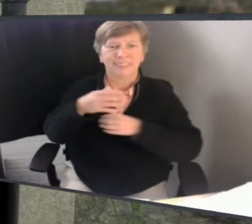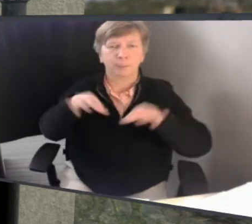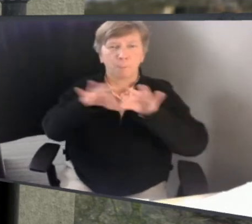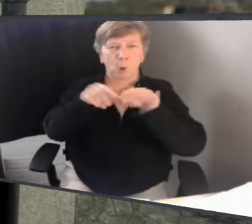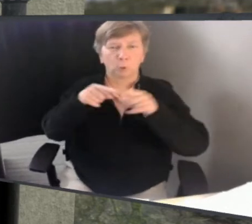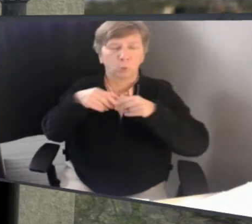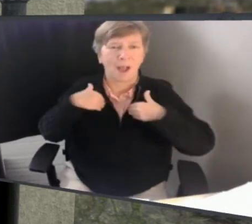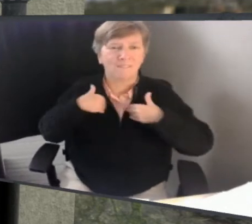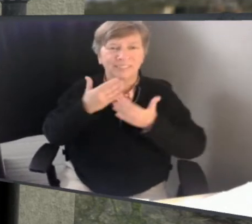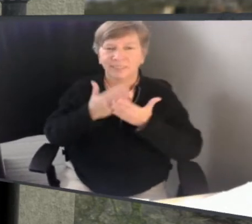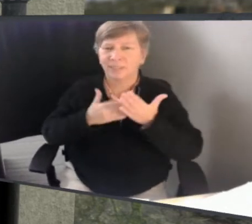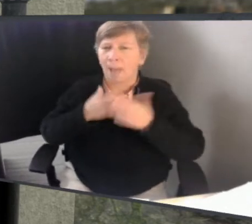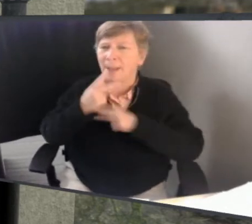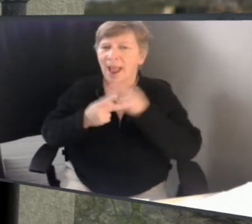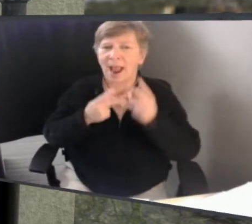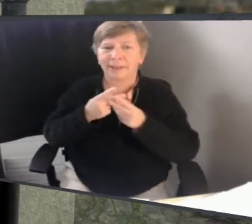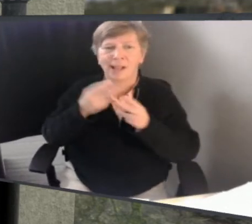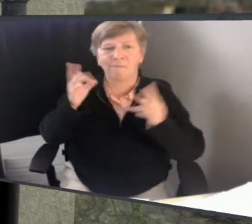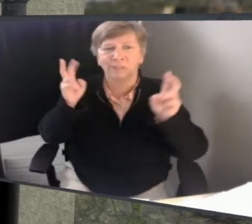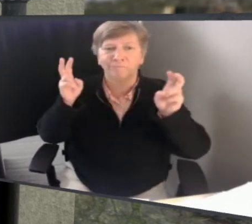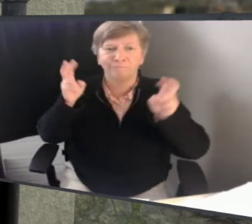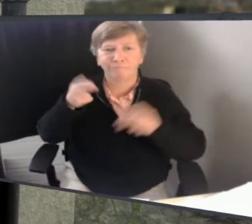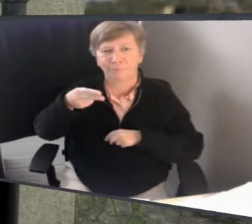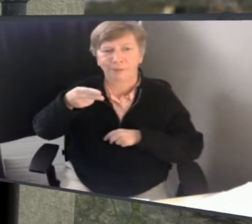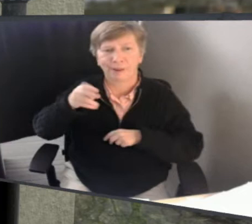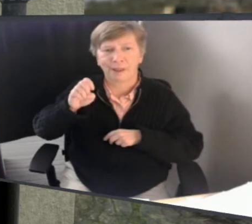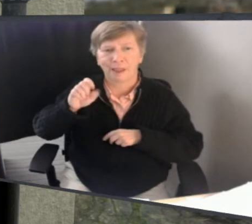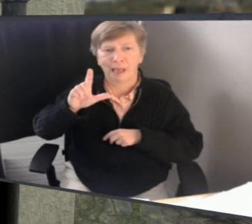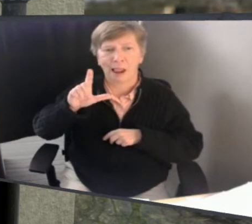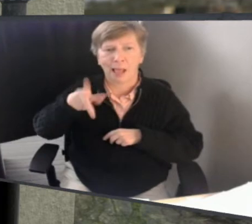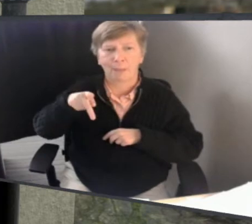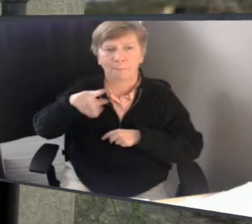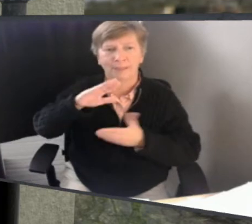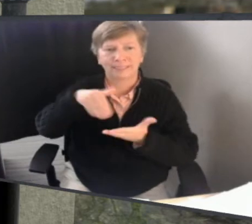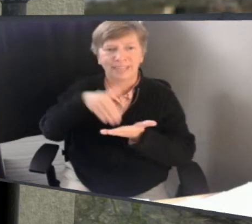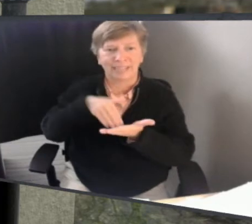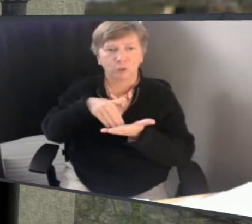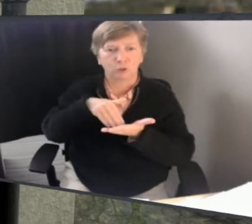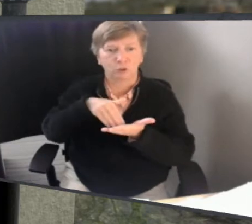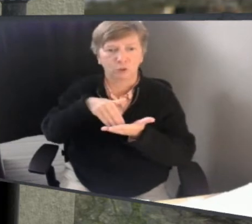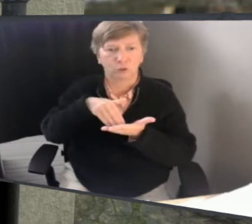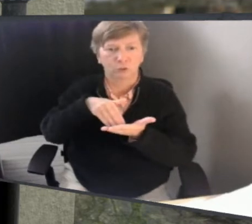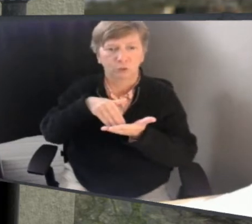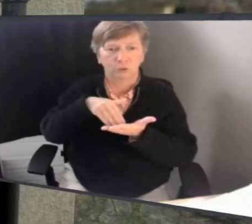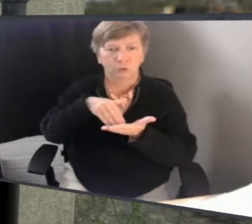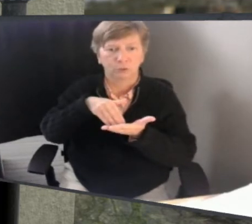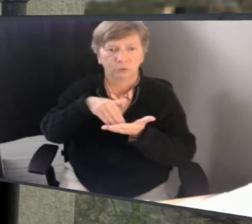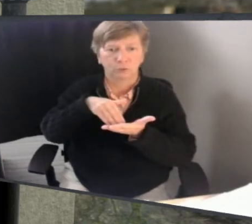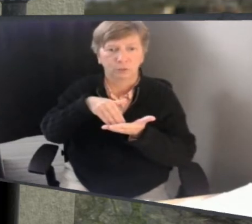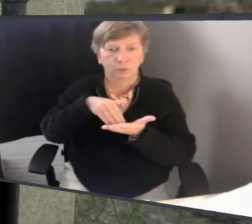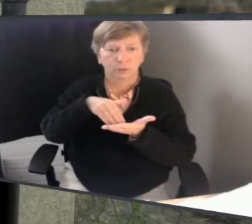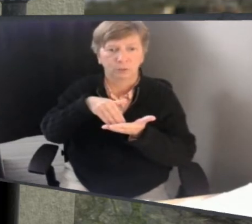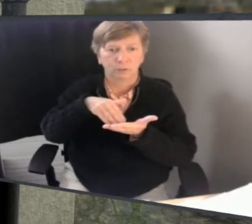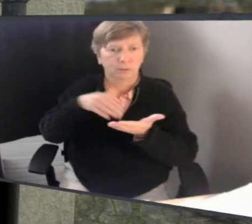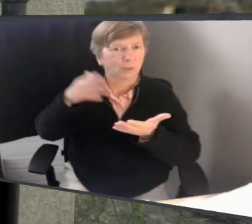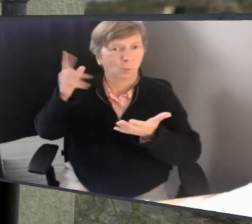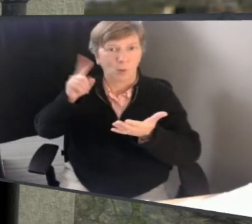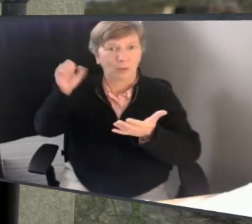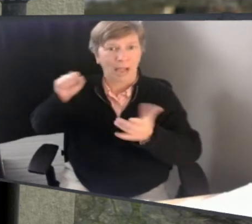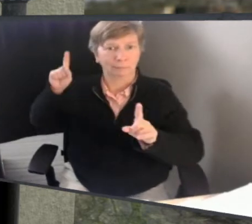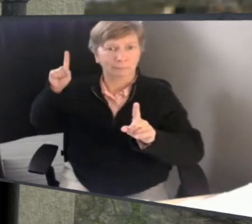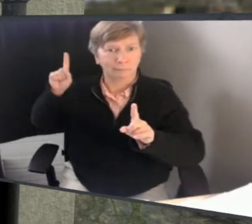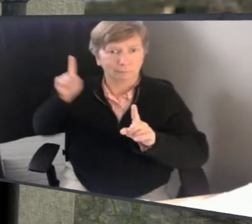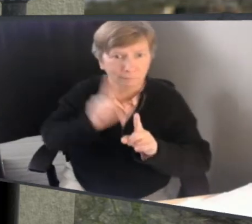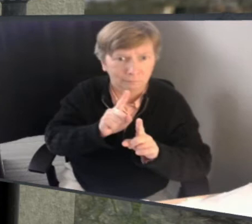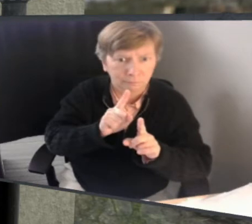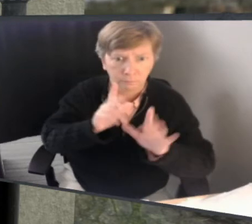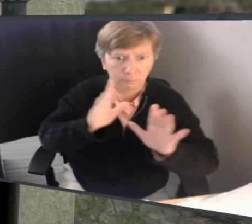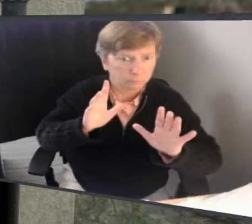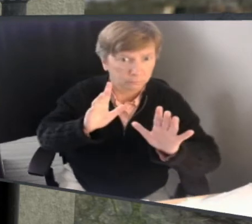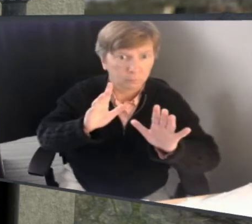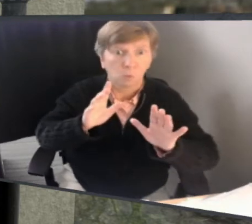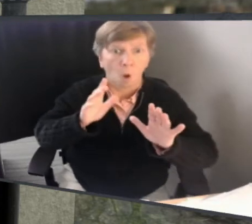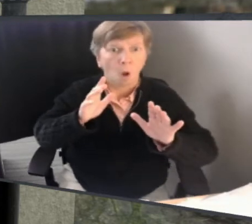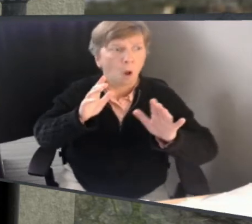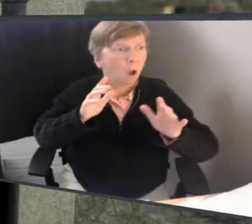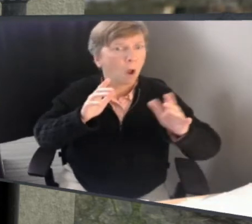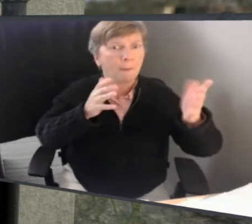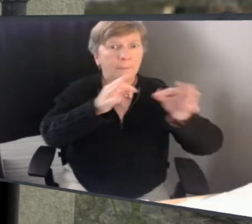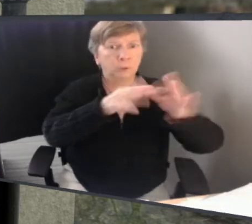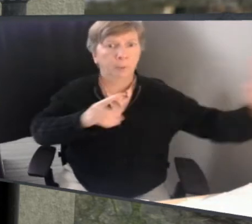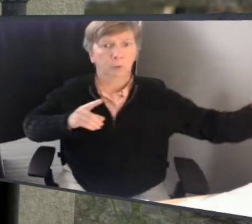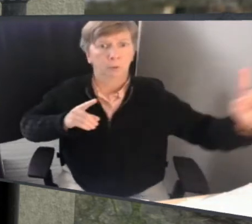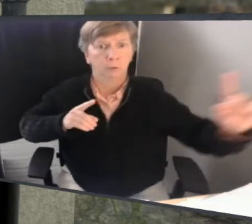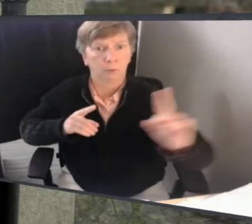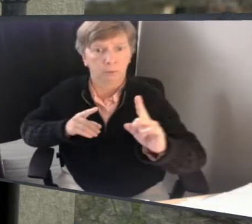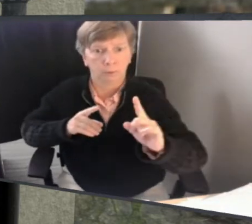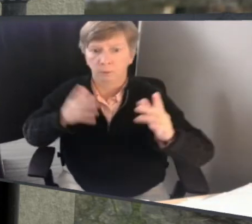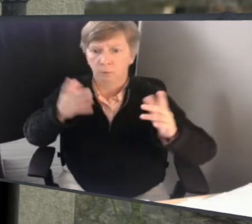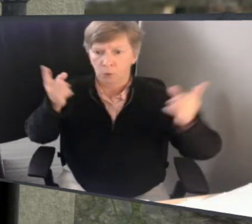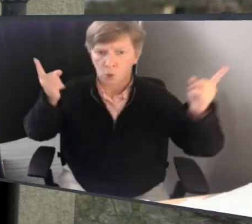looking around, it's important to have some type of help center, or a help desk, or help person, that